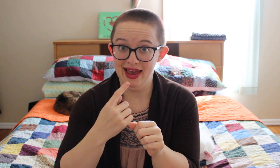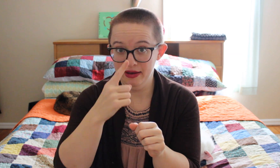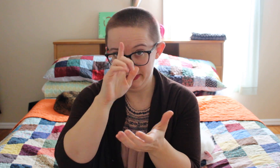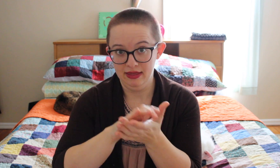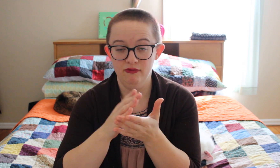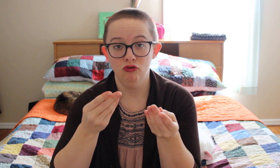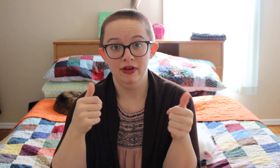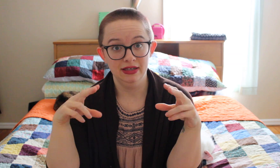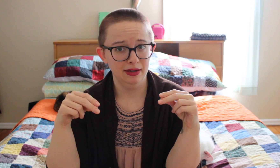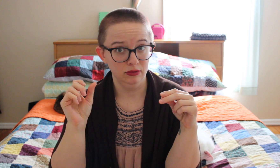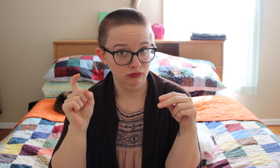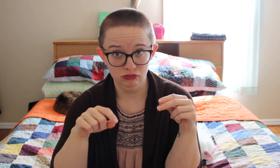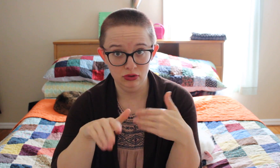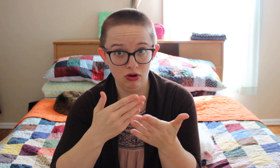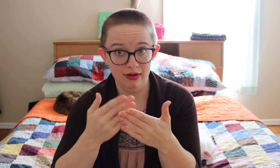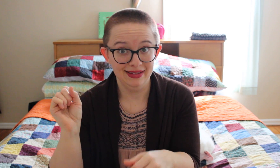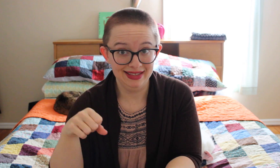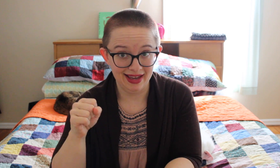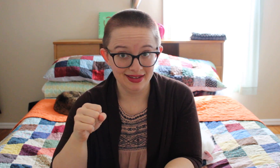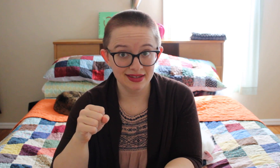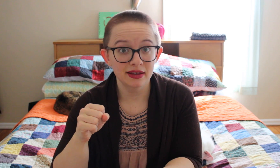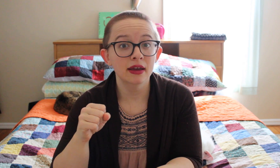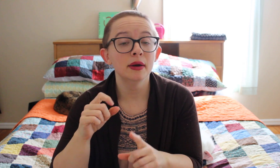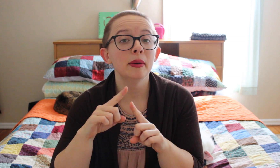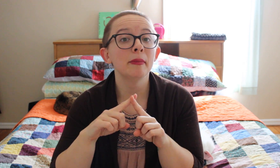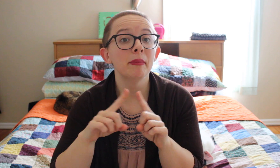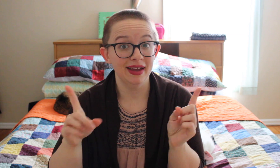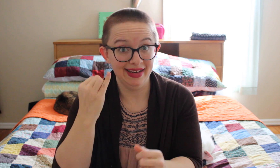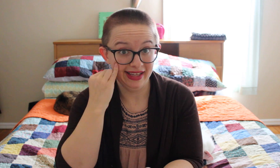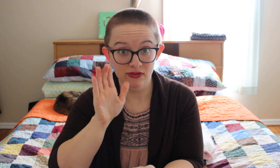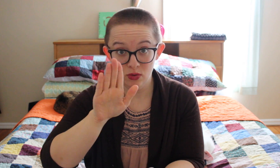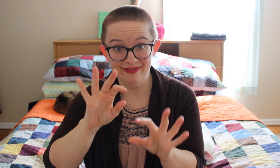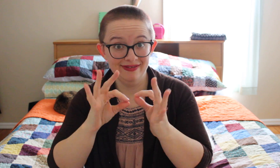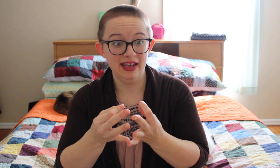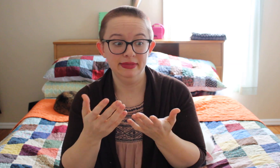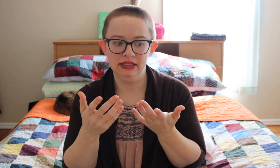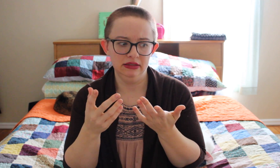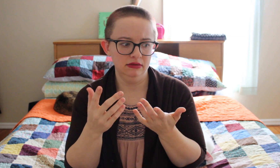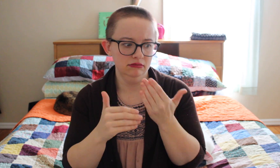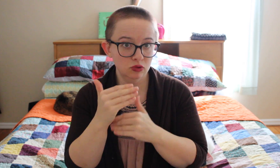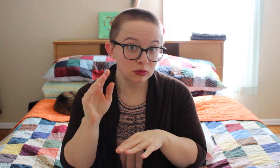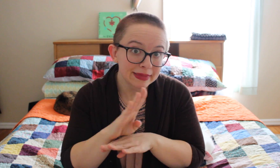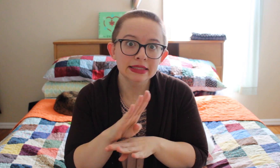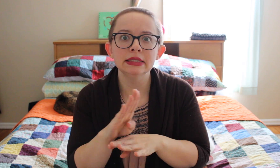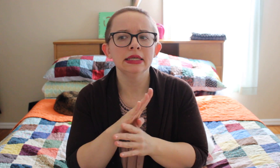Yes, I believe cloth diapering...you definitely should try it. Everybody should. However, if your family maybe